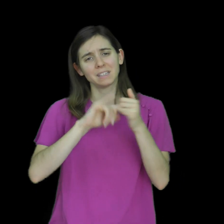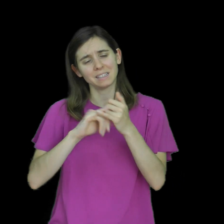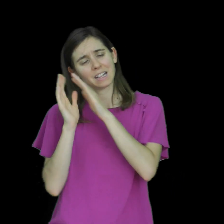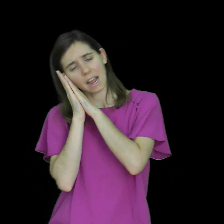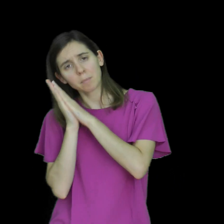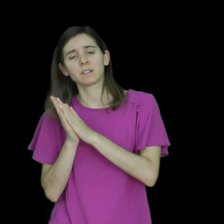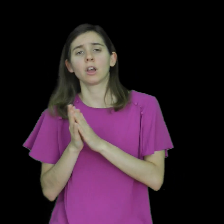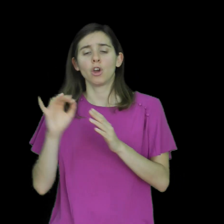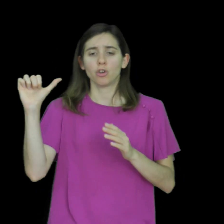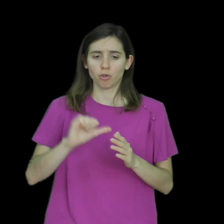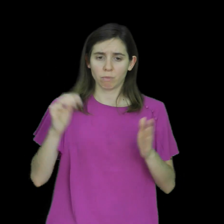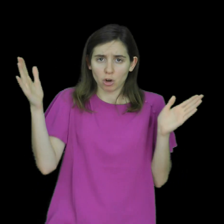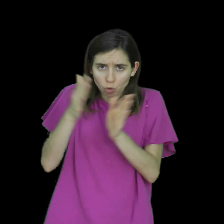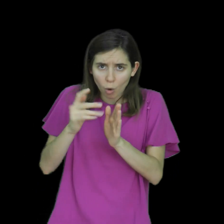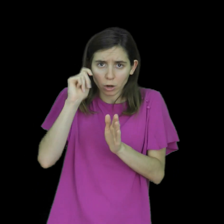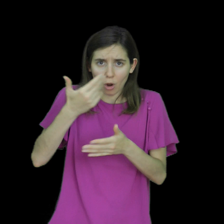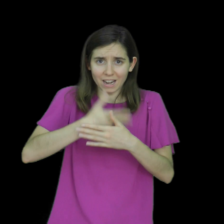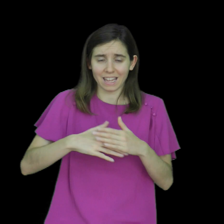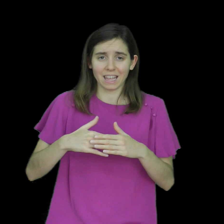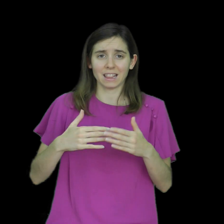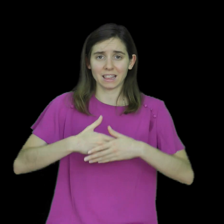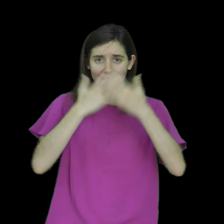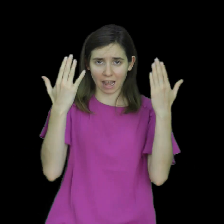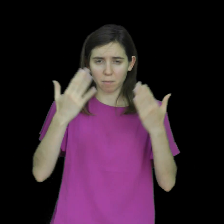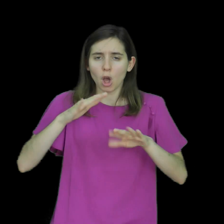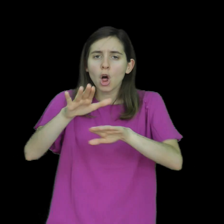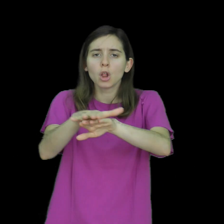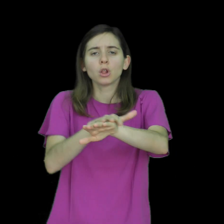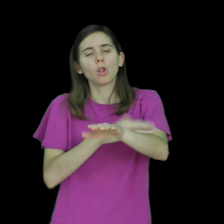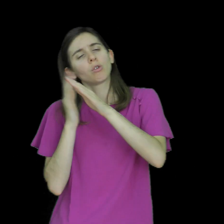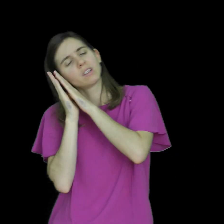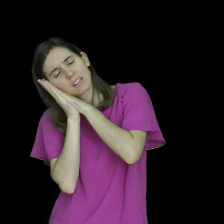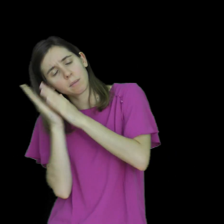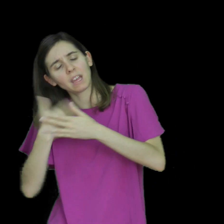short and early in the day. Long naps sabotage your sleep schedule.